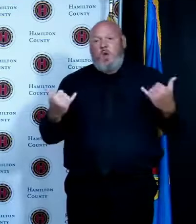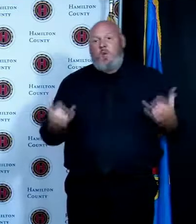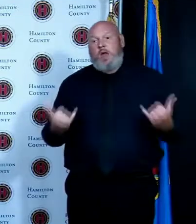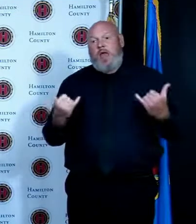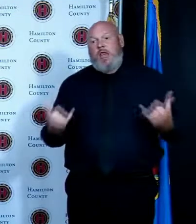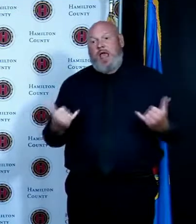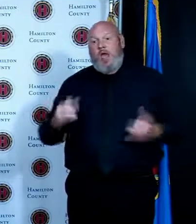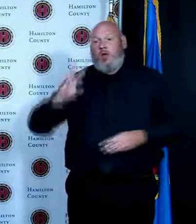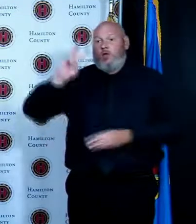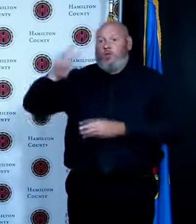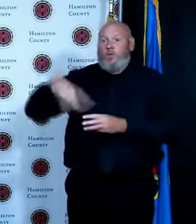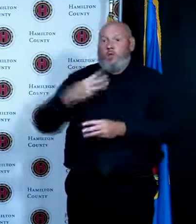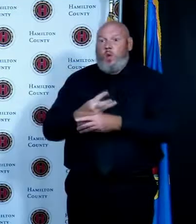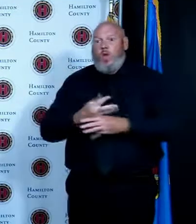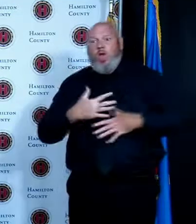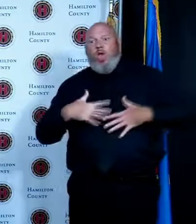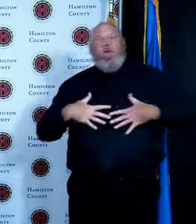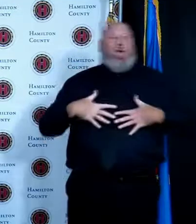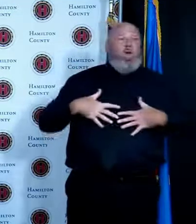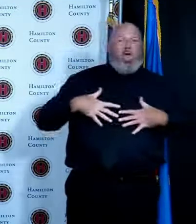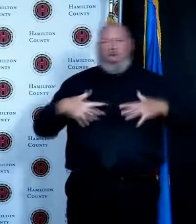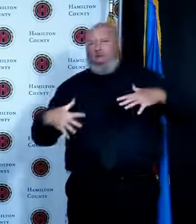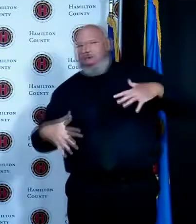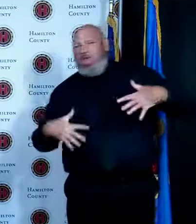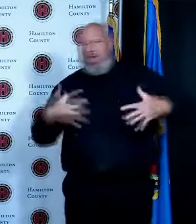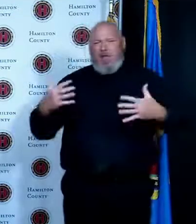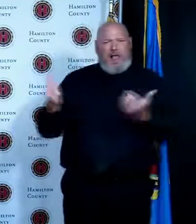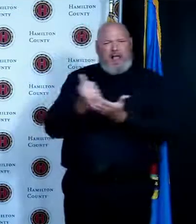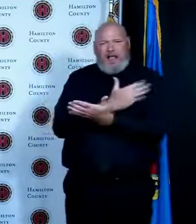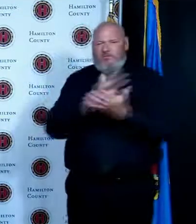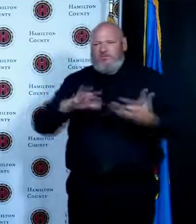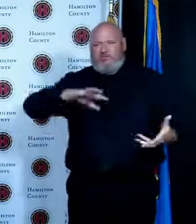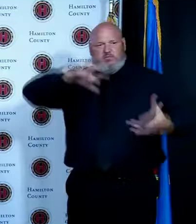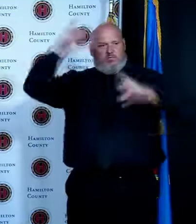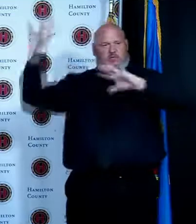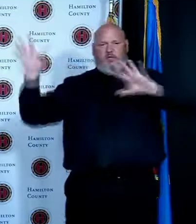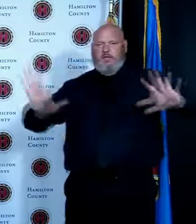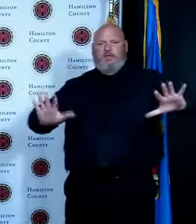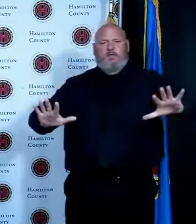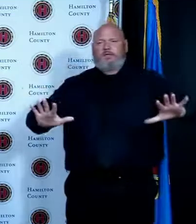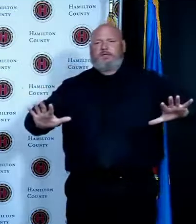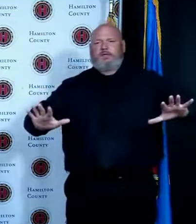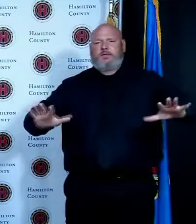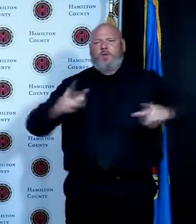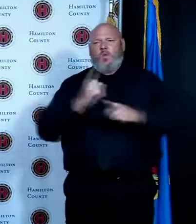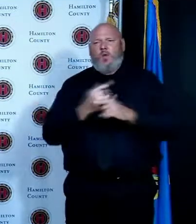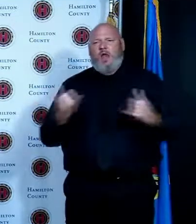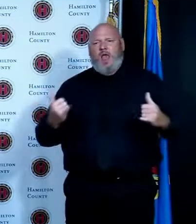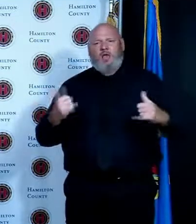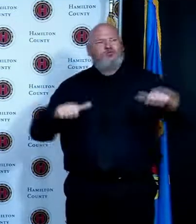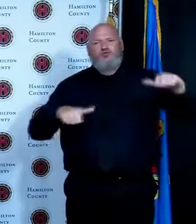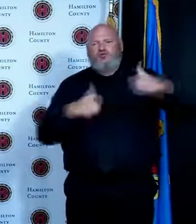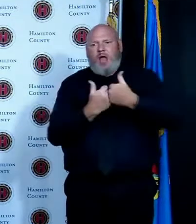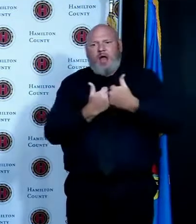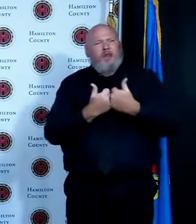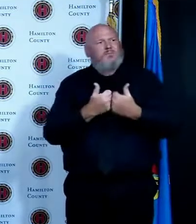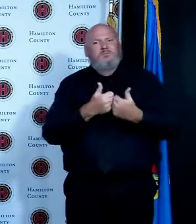their homes to combat this problem this challenge my office at the Clerk of Courts has launched an eviction help center in